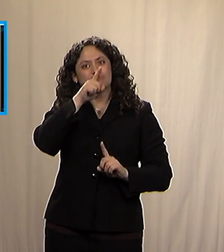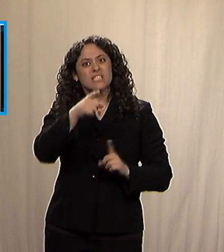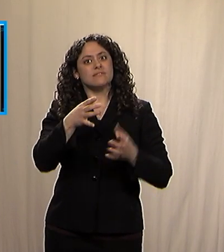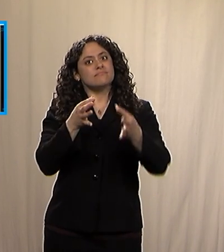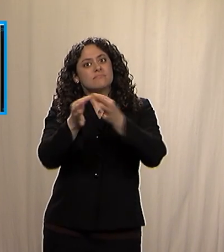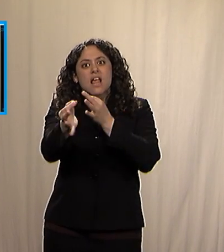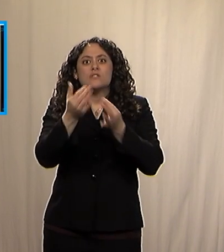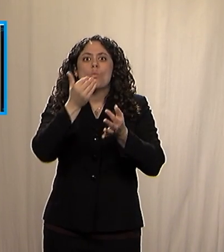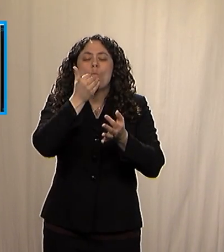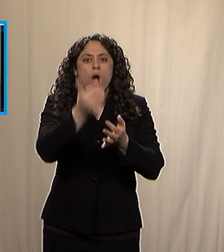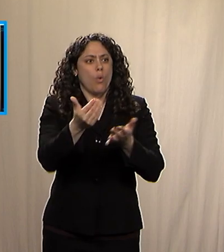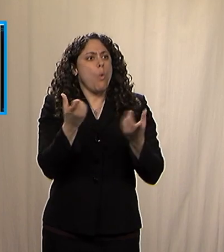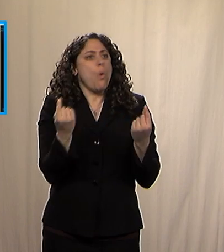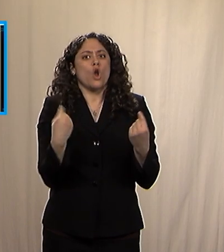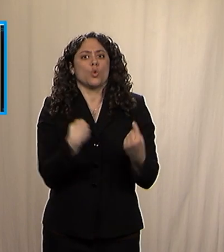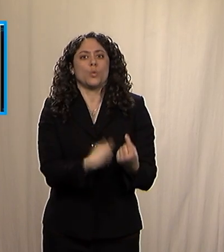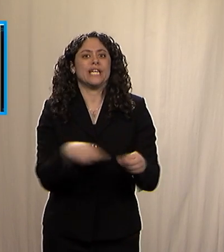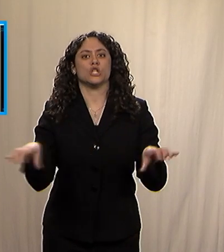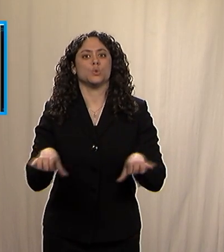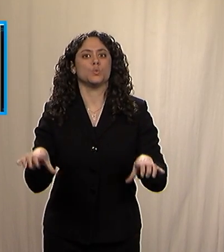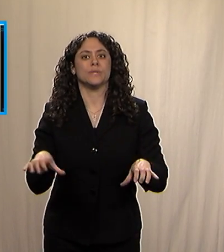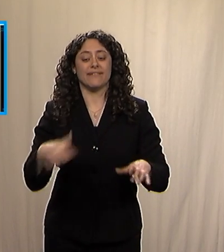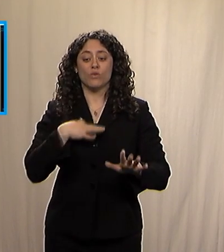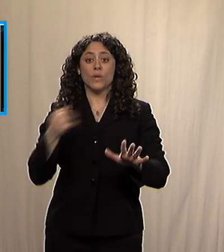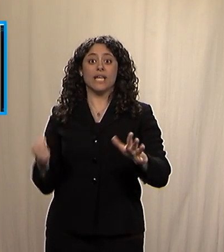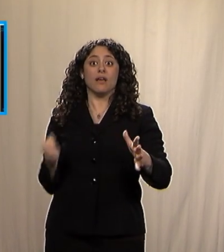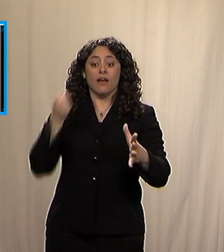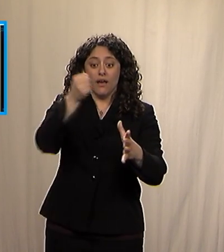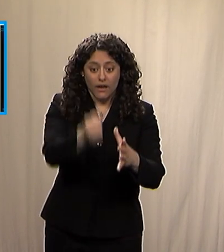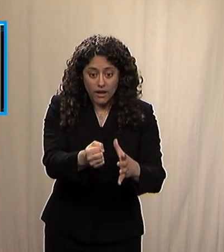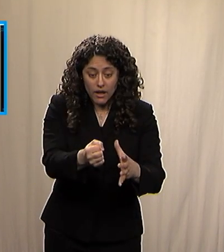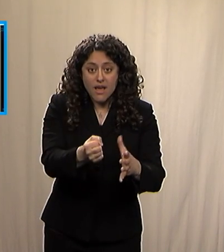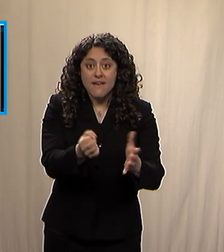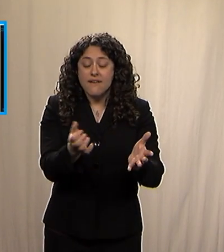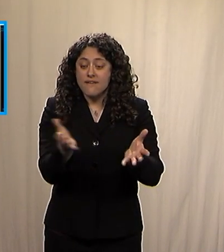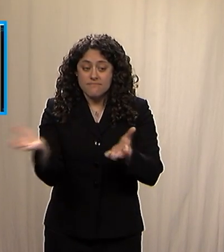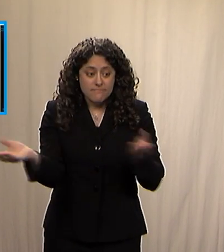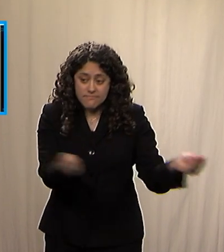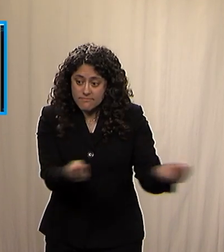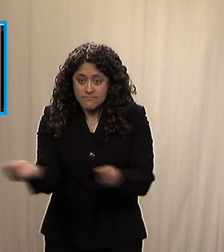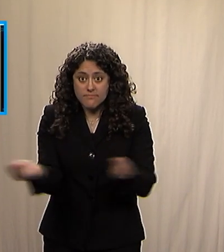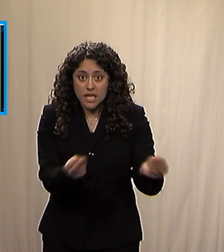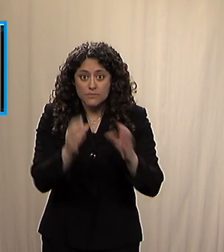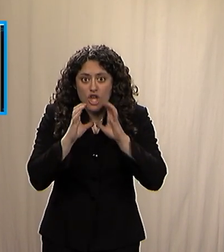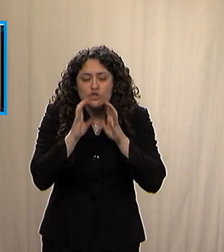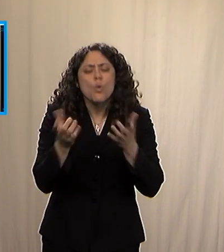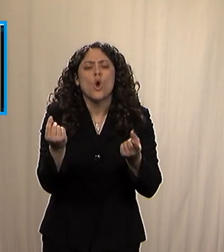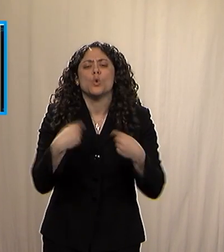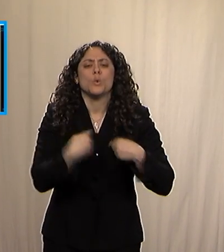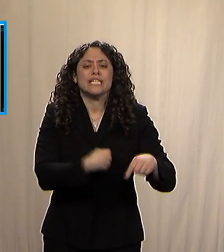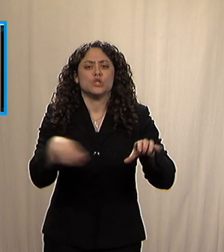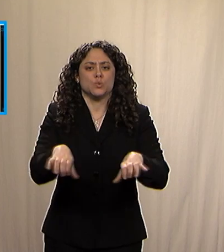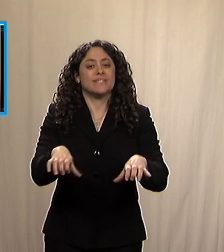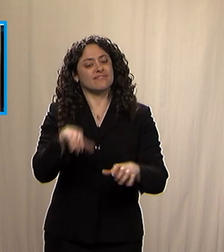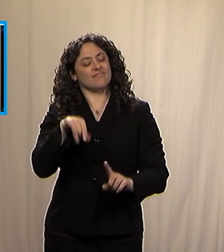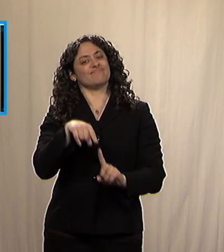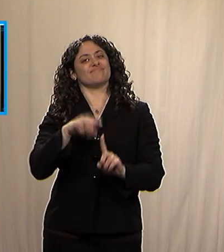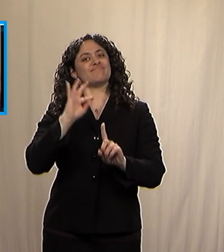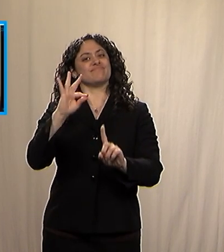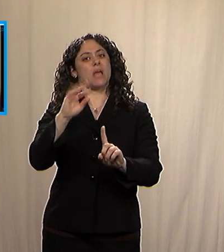in order to facilitate communication. Next question, sorry. A lot of questions, I'm sorry.